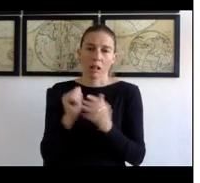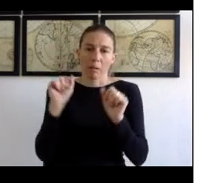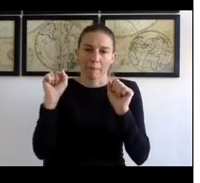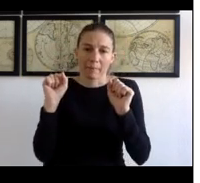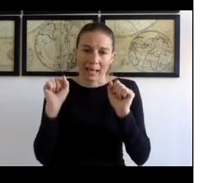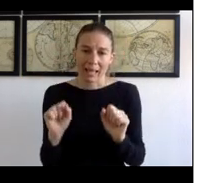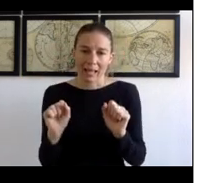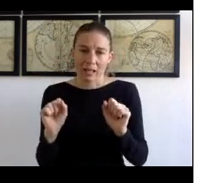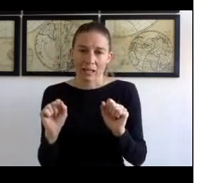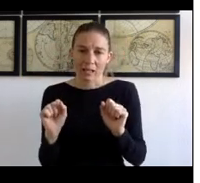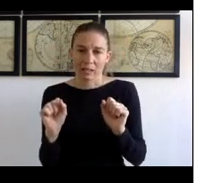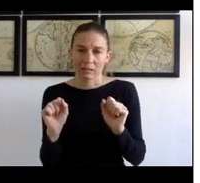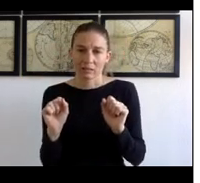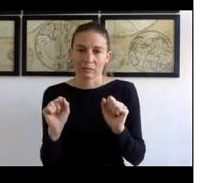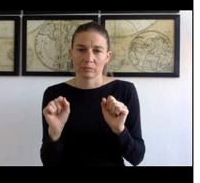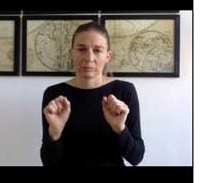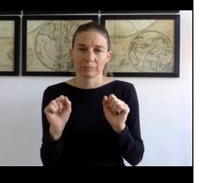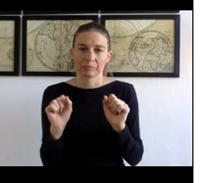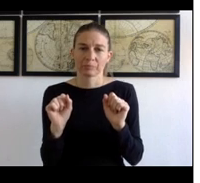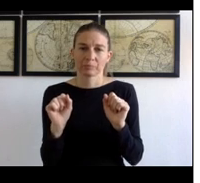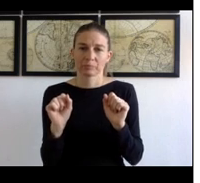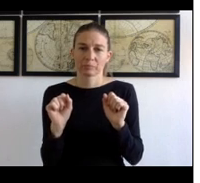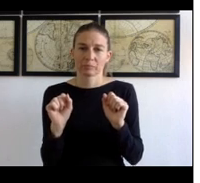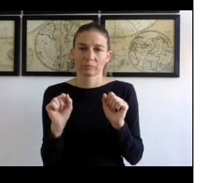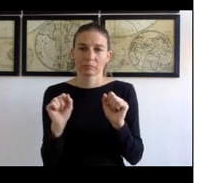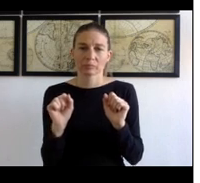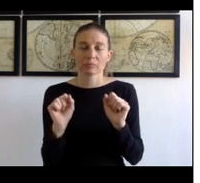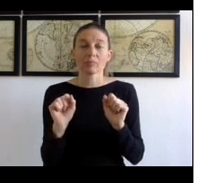that are rarely backed by adequate data.